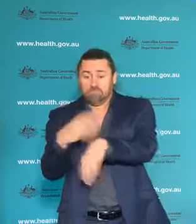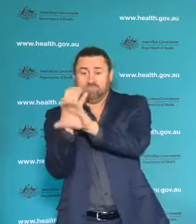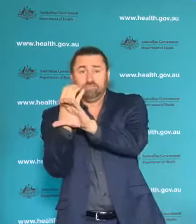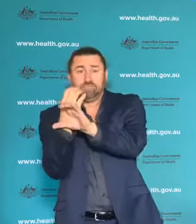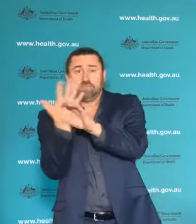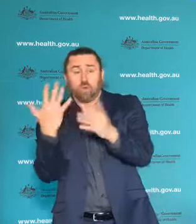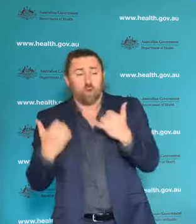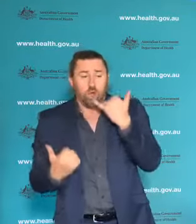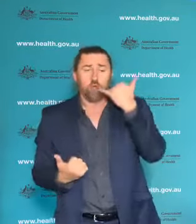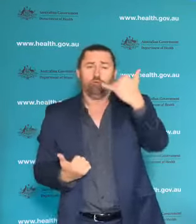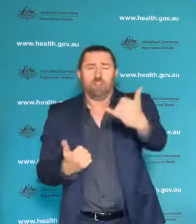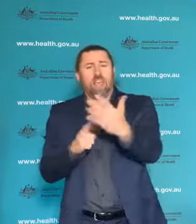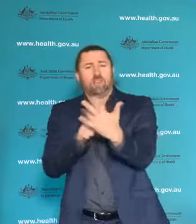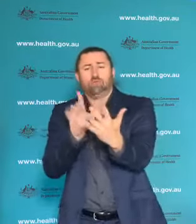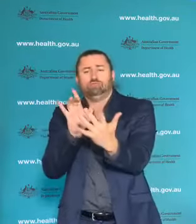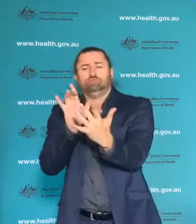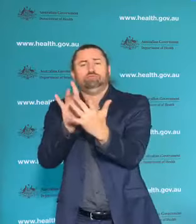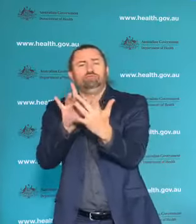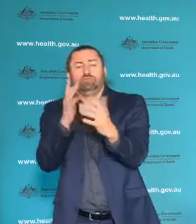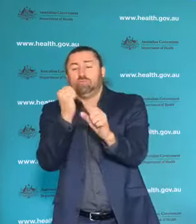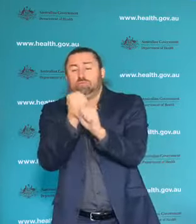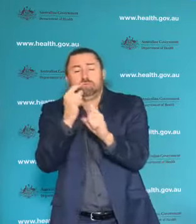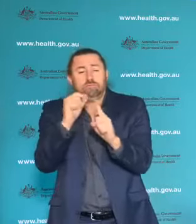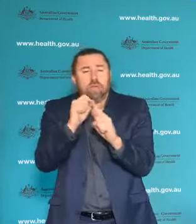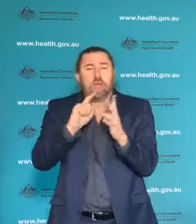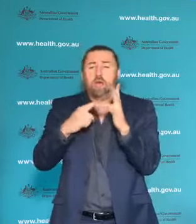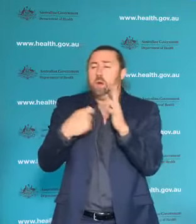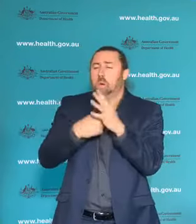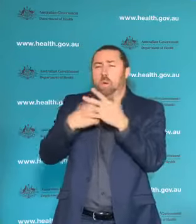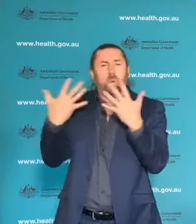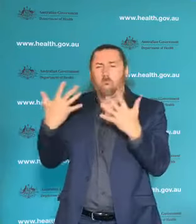to make an initial contact with your GP and then if necessary